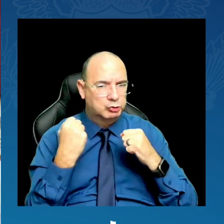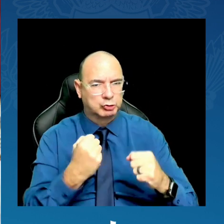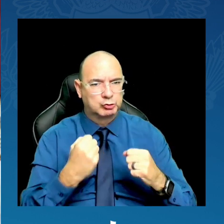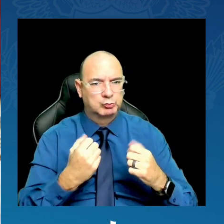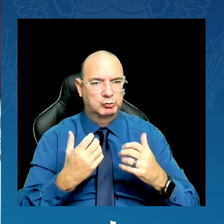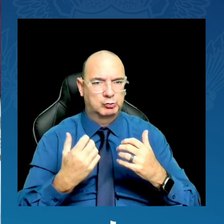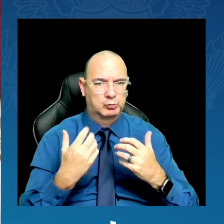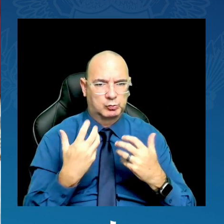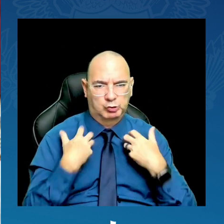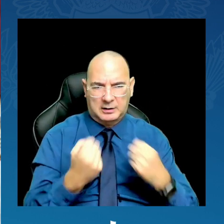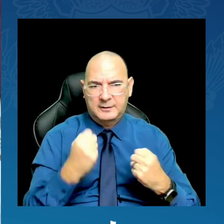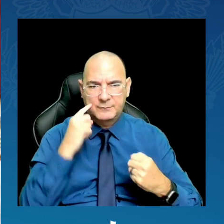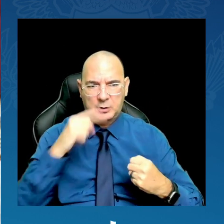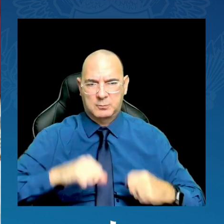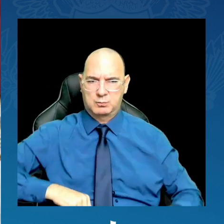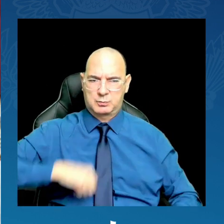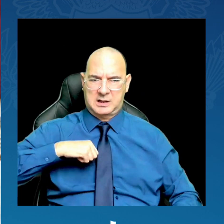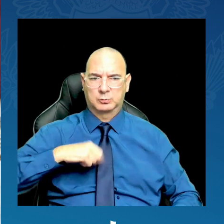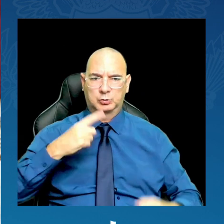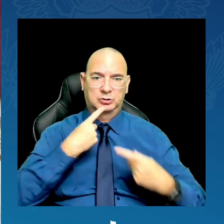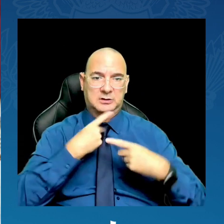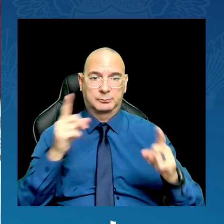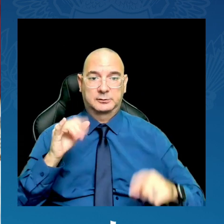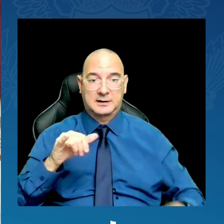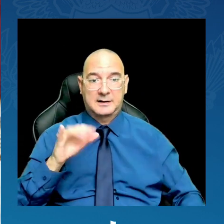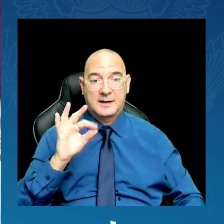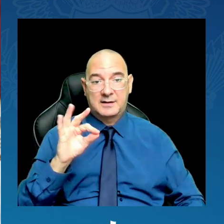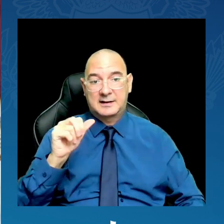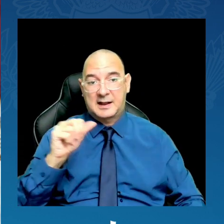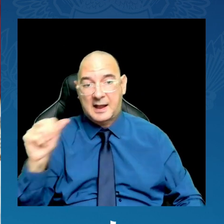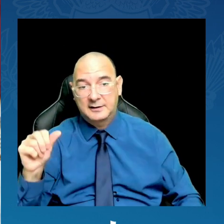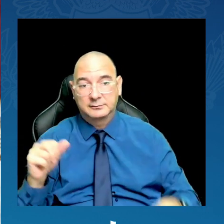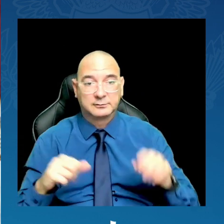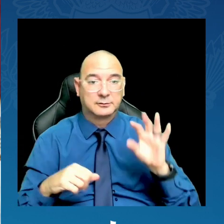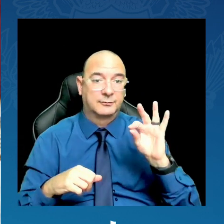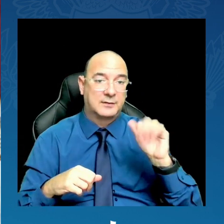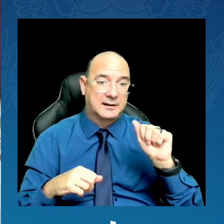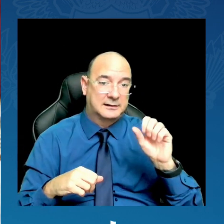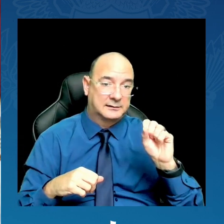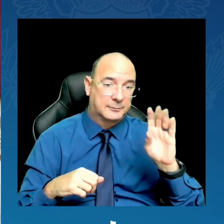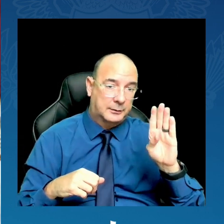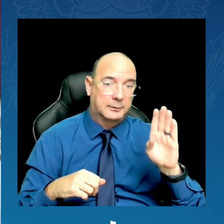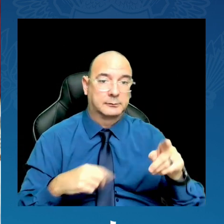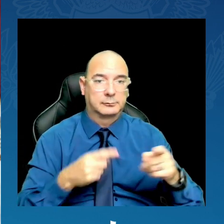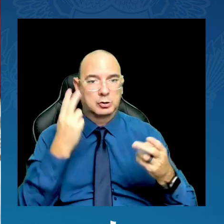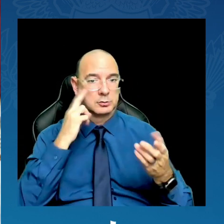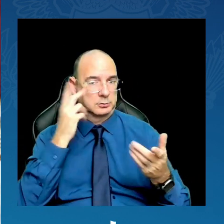and the NTSB have signed a memorandum of agreement to clarify each organization's responsibilities